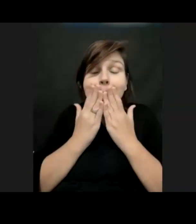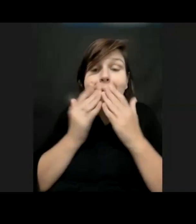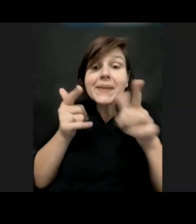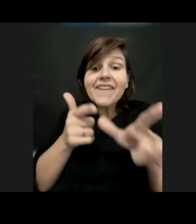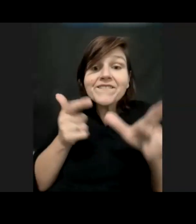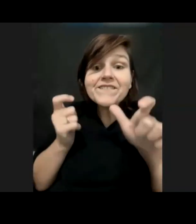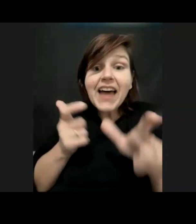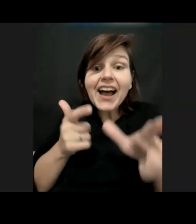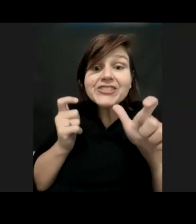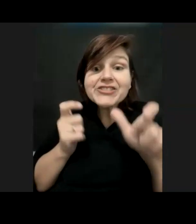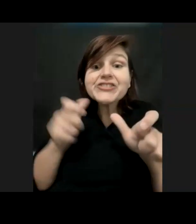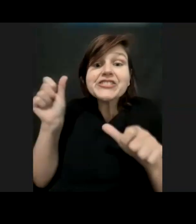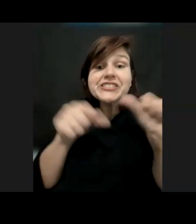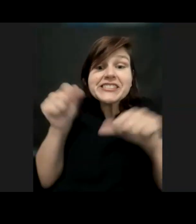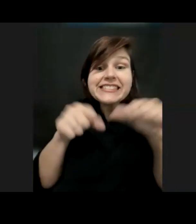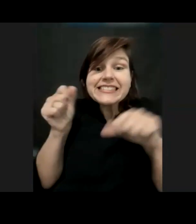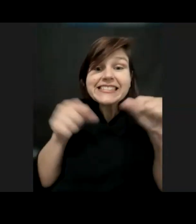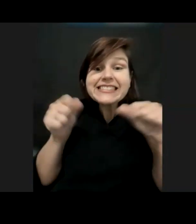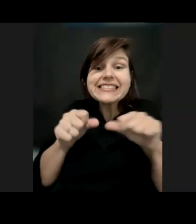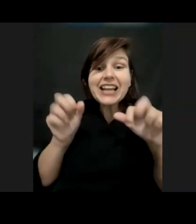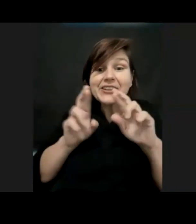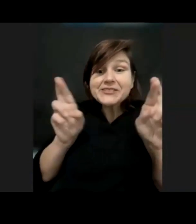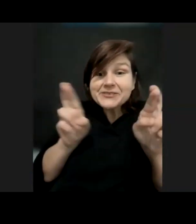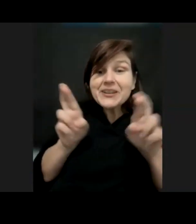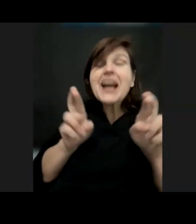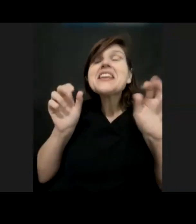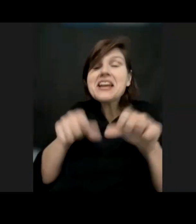Yes! You ready? We can go faster, boys and girls.